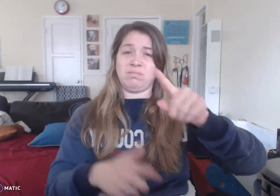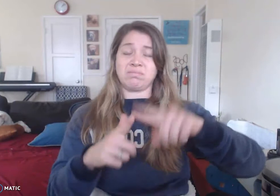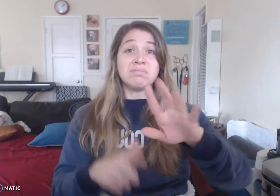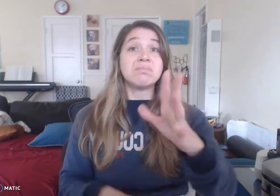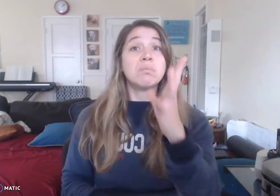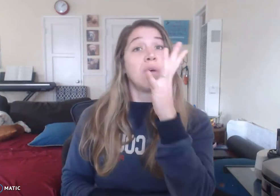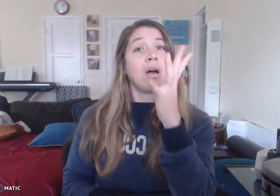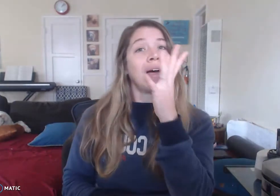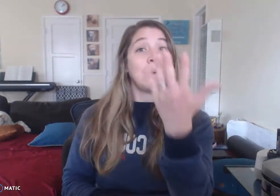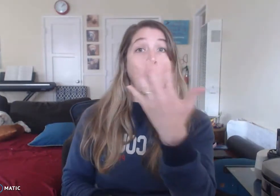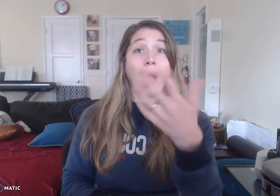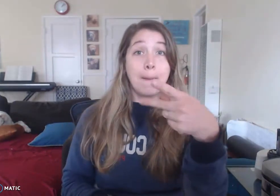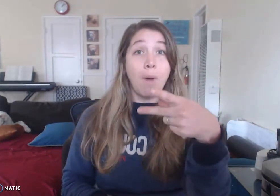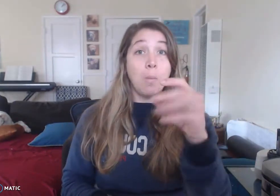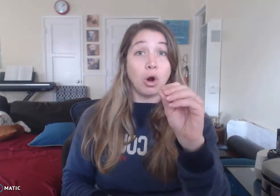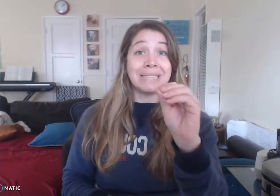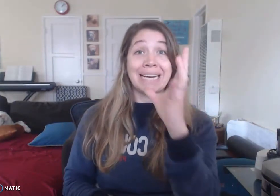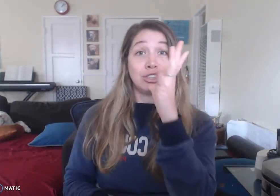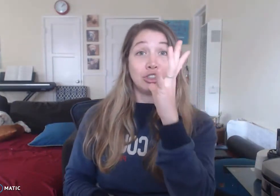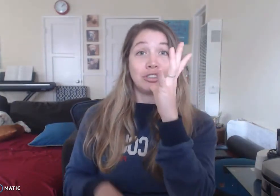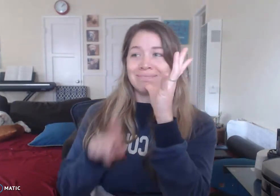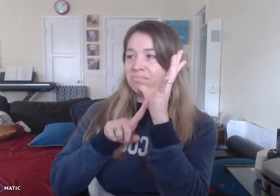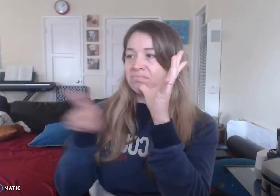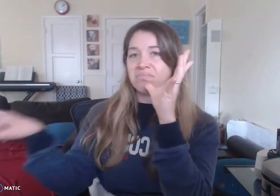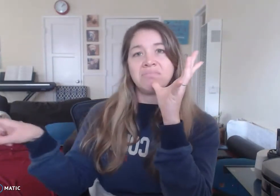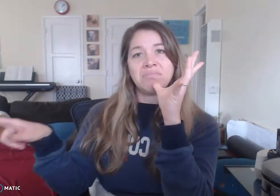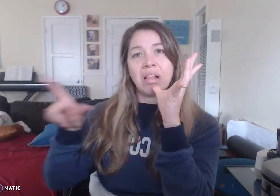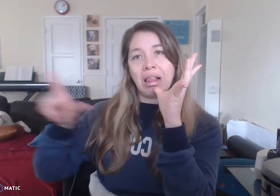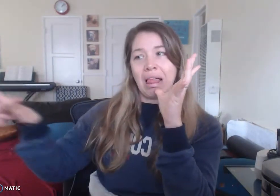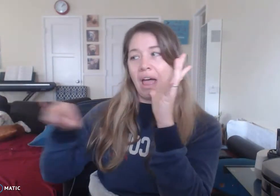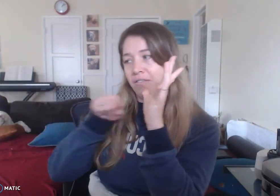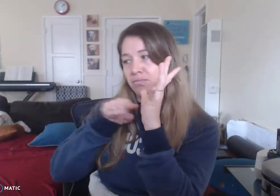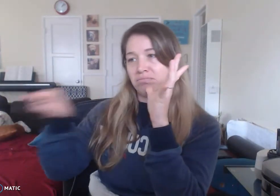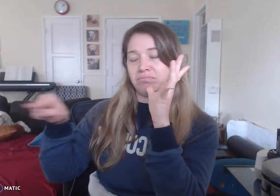So the PO for mom is facing left.